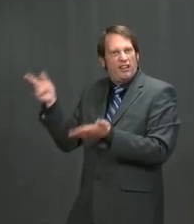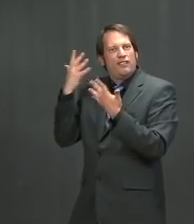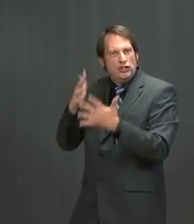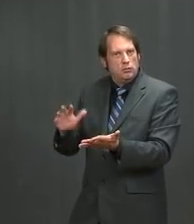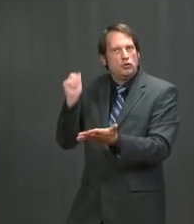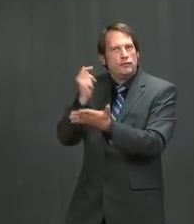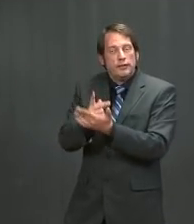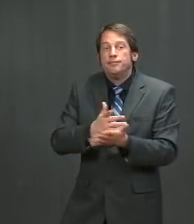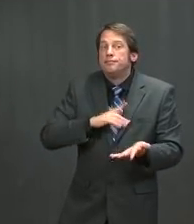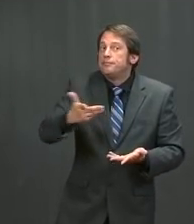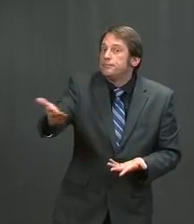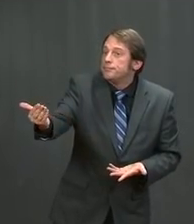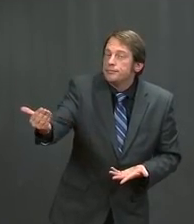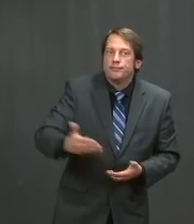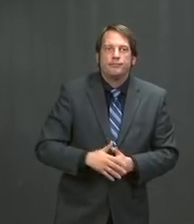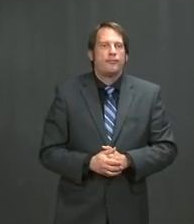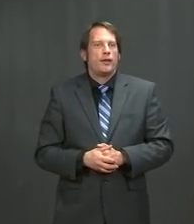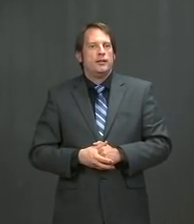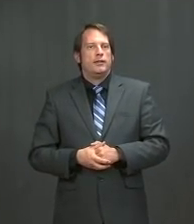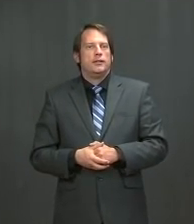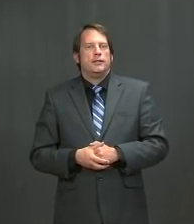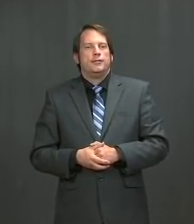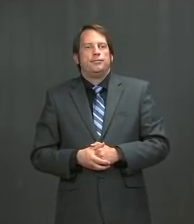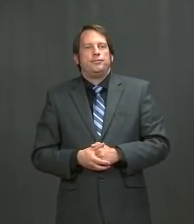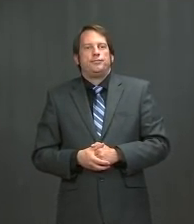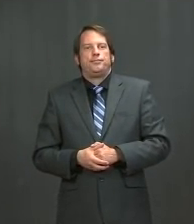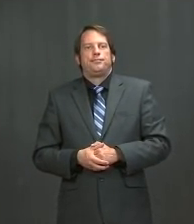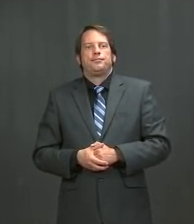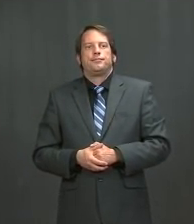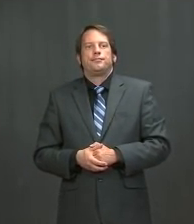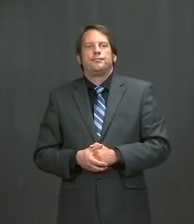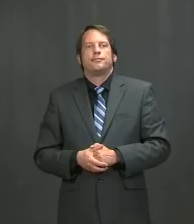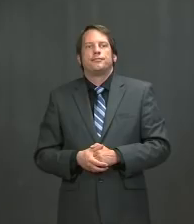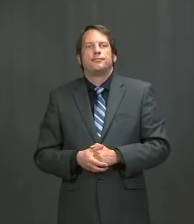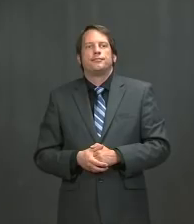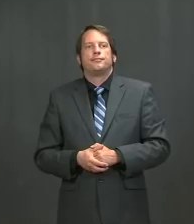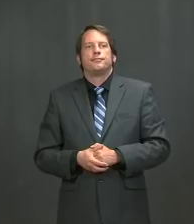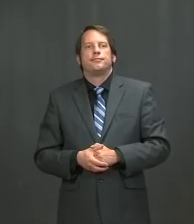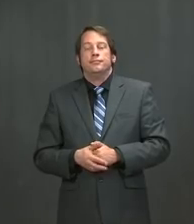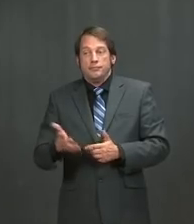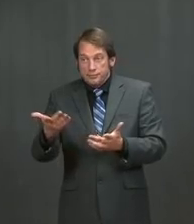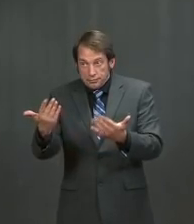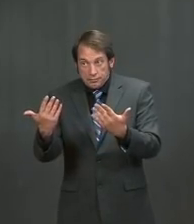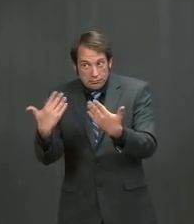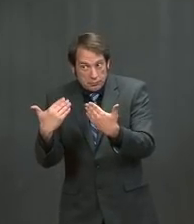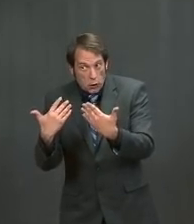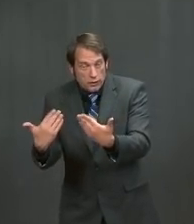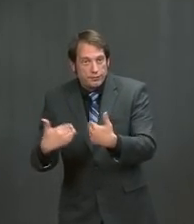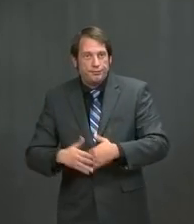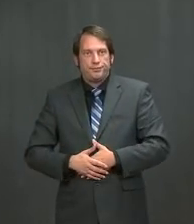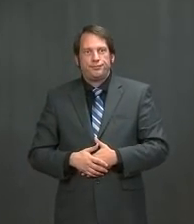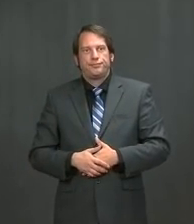that's a follow-up to Kaitlan's question -- Ms. Psaki: Okay. Sure. The Press: -- on Emergent, and that's about: What does it mean -- now that J&J is, sort of,